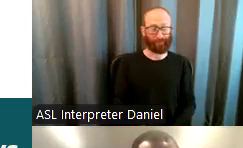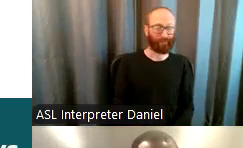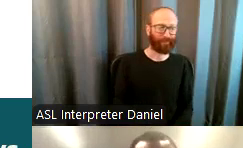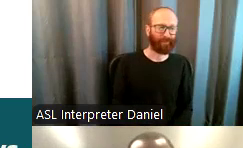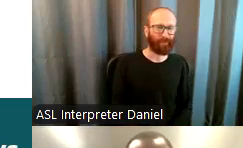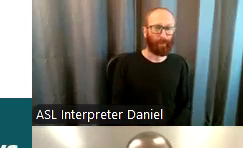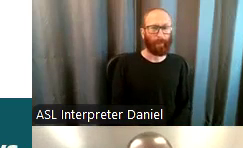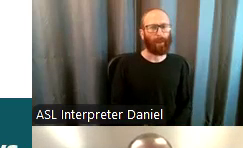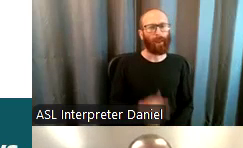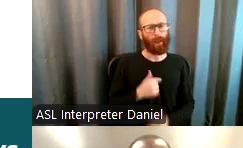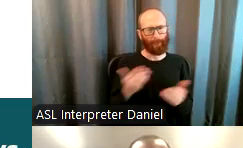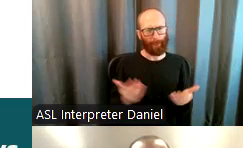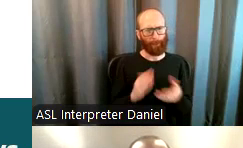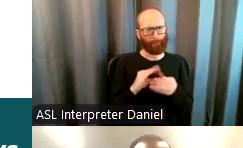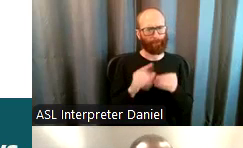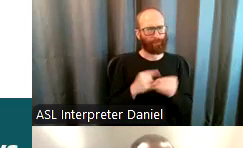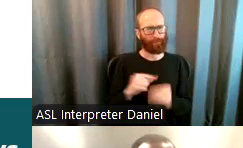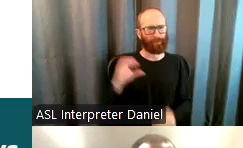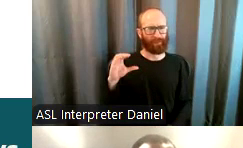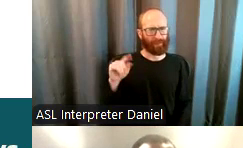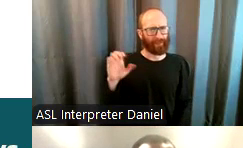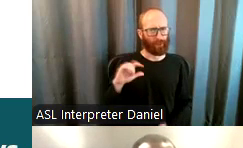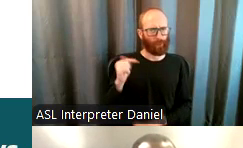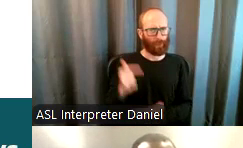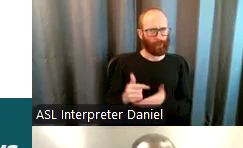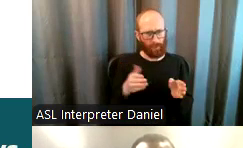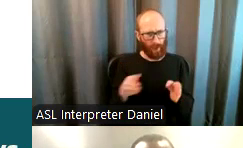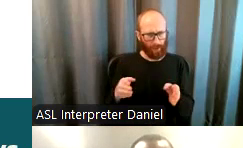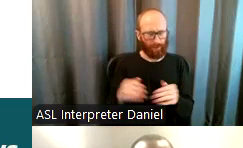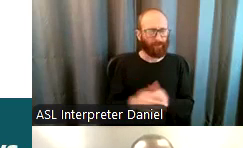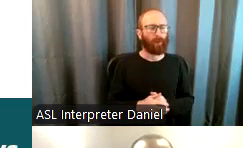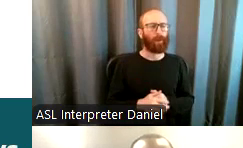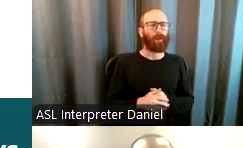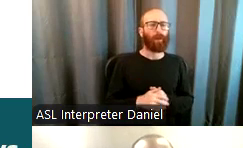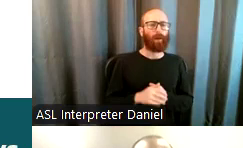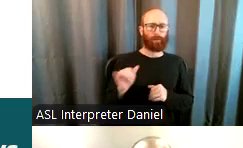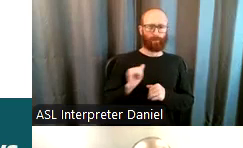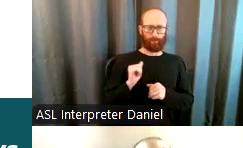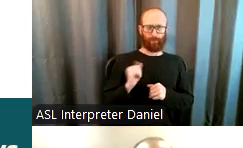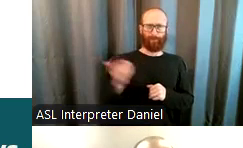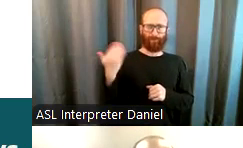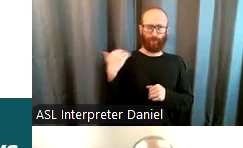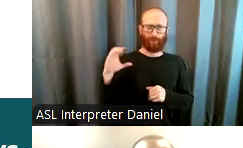um about the CT graduation pathway but also um as a former CT student myself I haveed